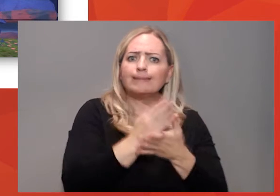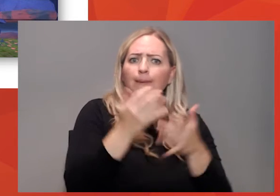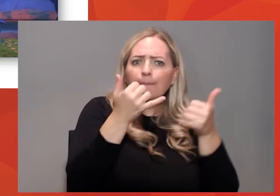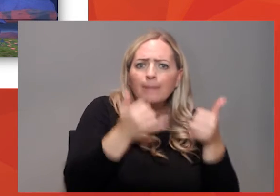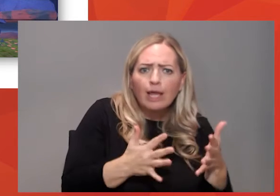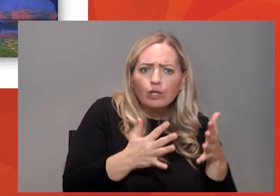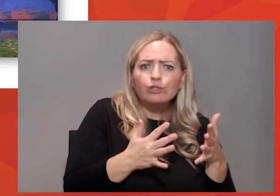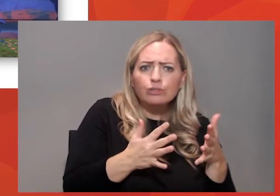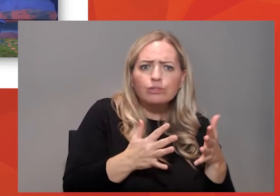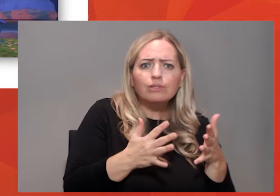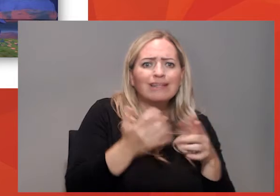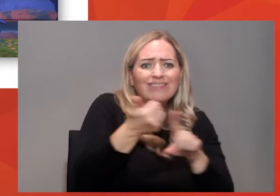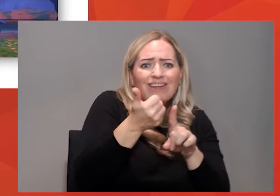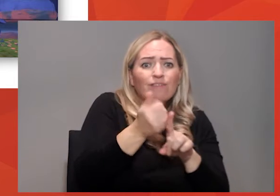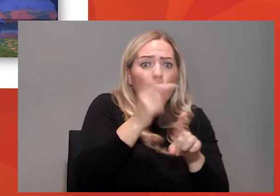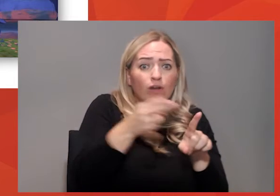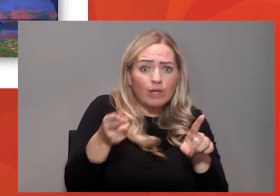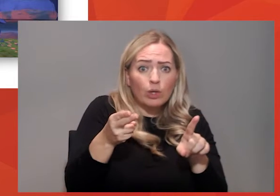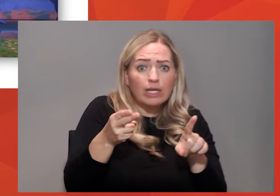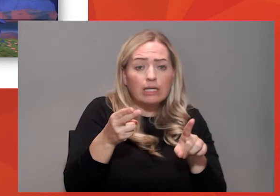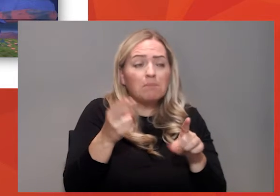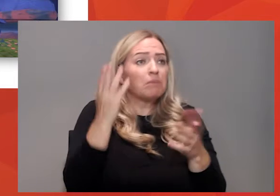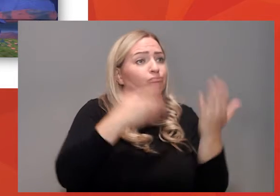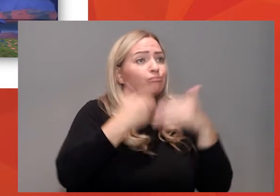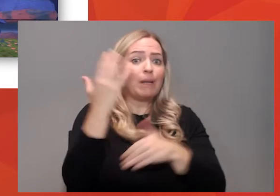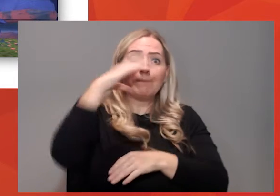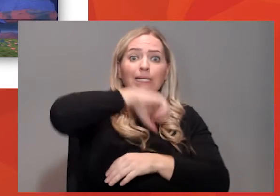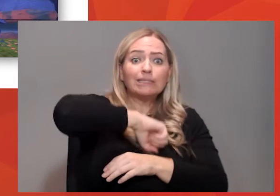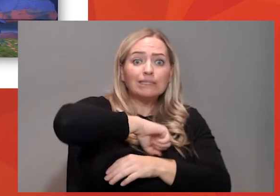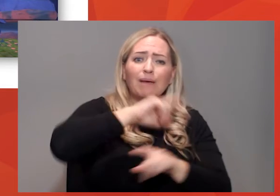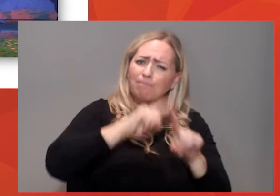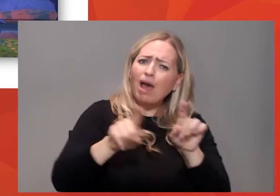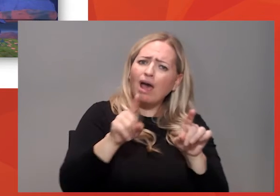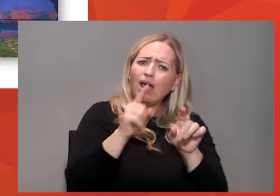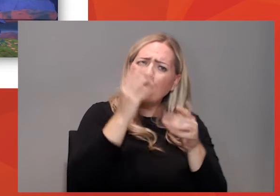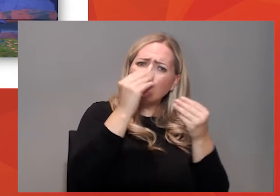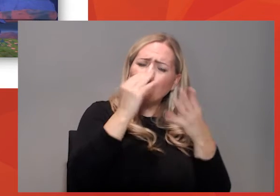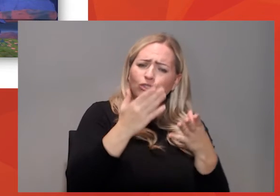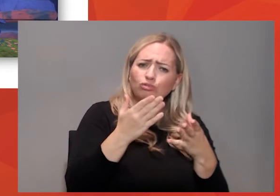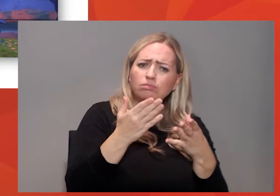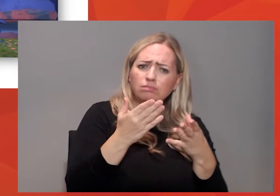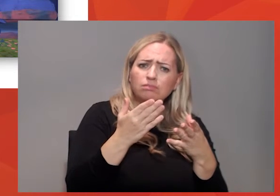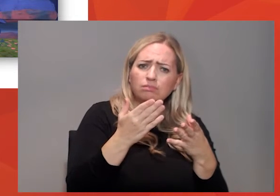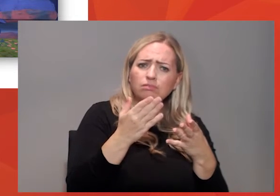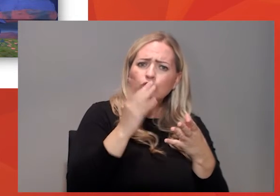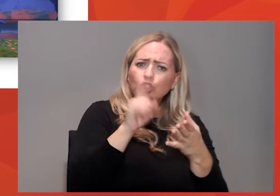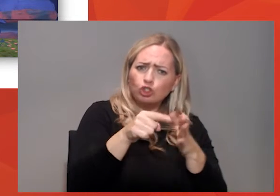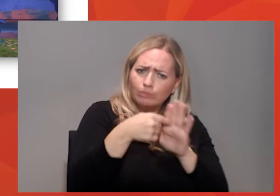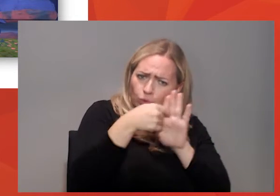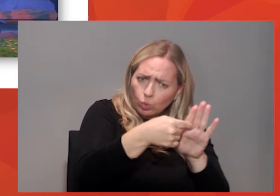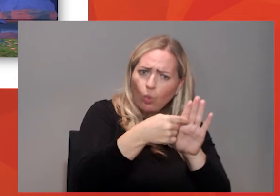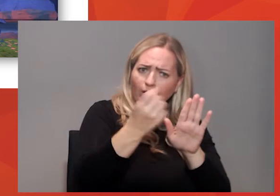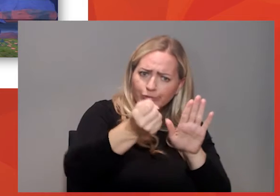some players with hard of hearing for example can miss. But the information should be understood by them.